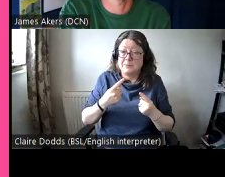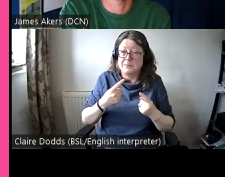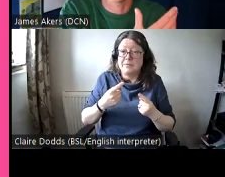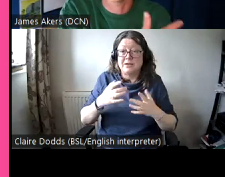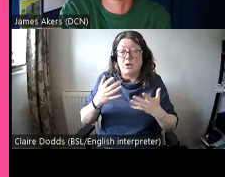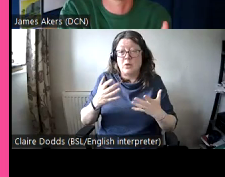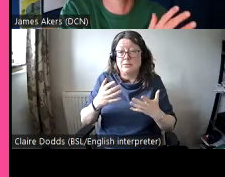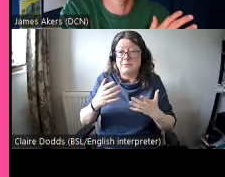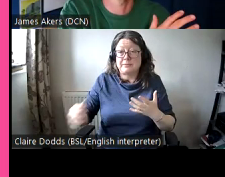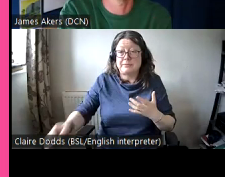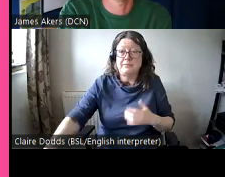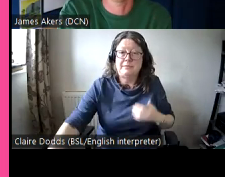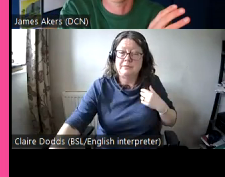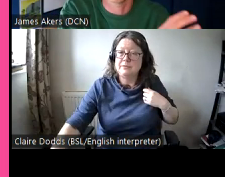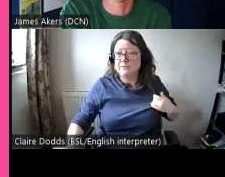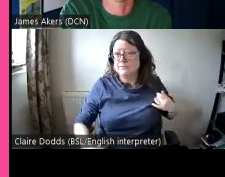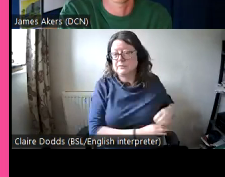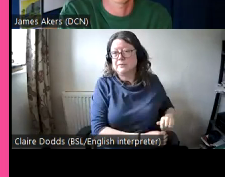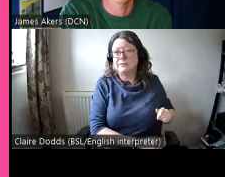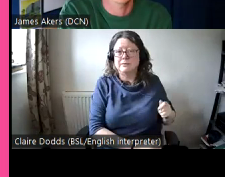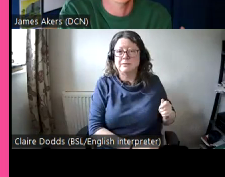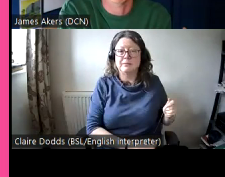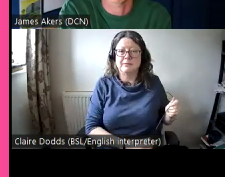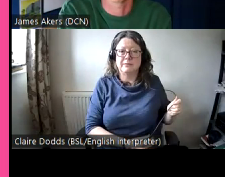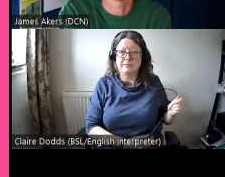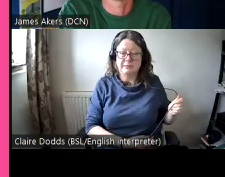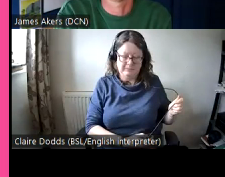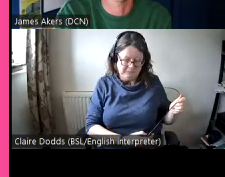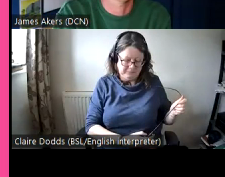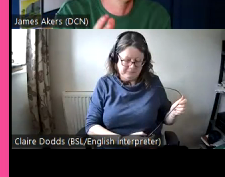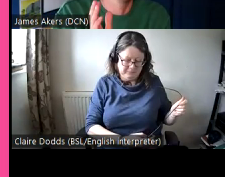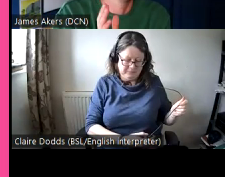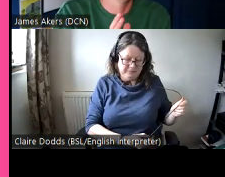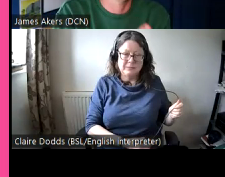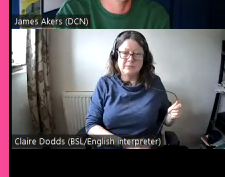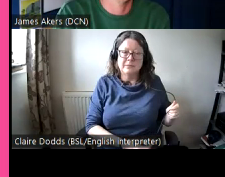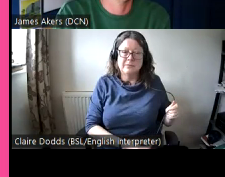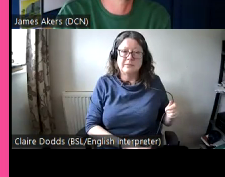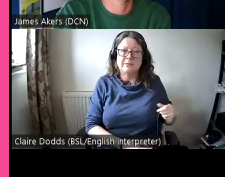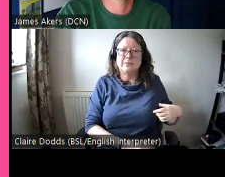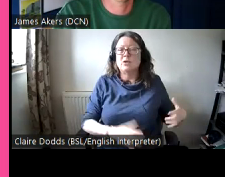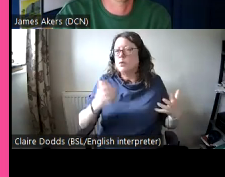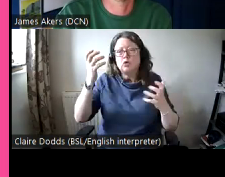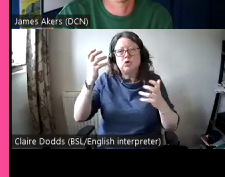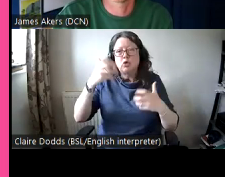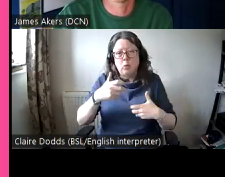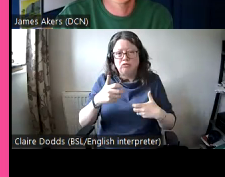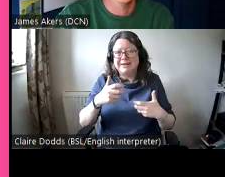you can add them as users if you are the account owner. Don't worry about that, you should own it yourself.